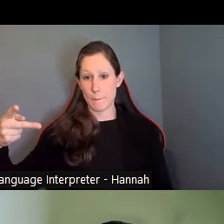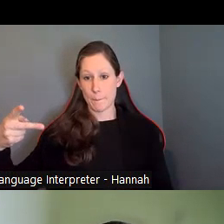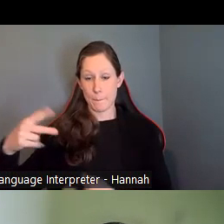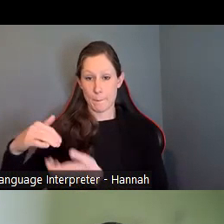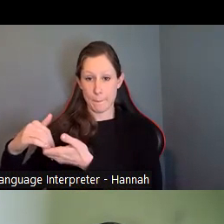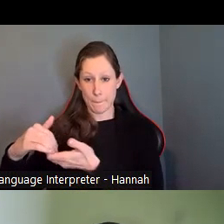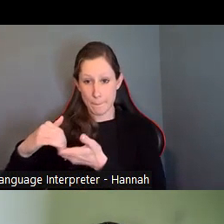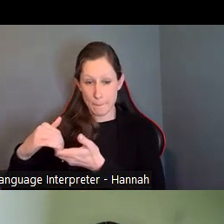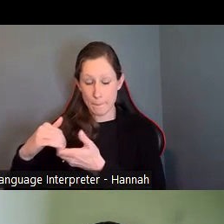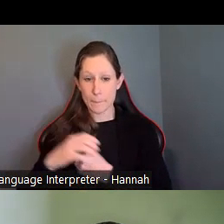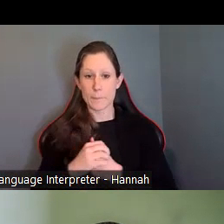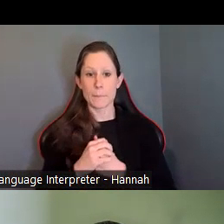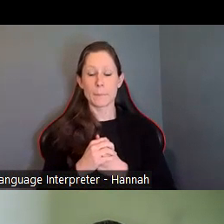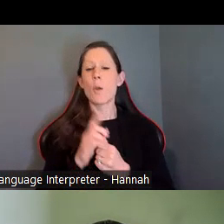differentiations we can make.